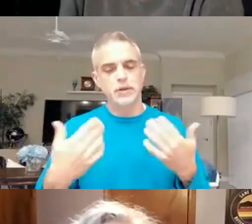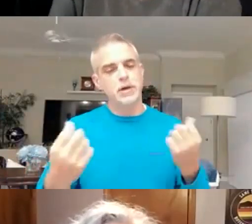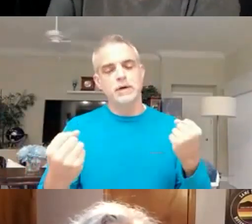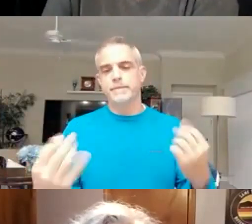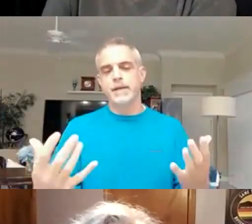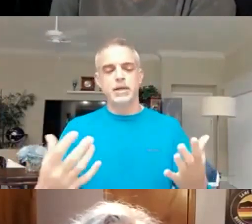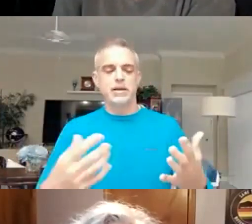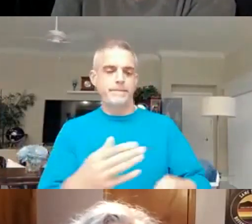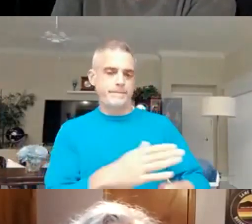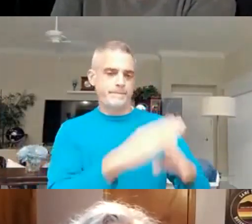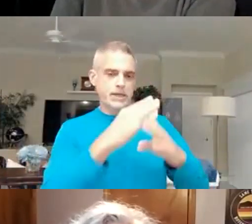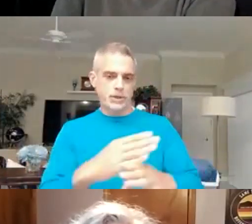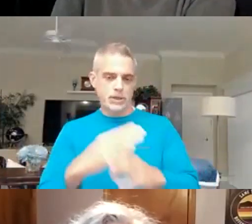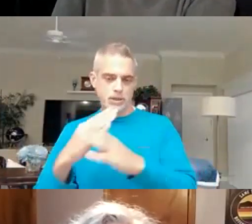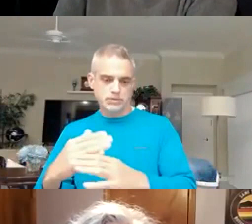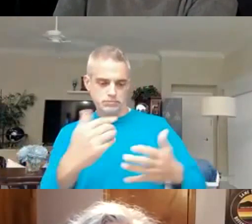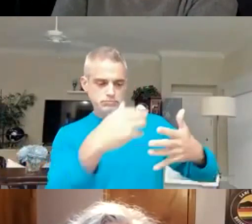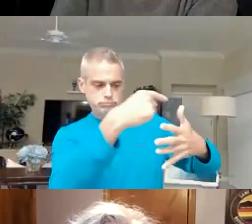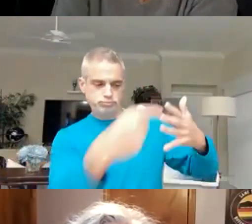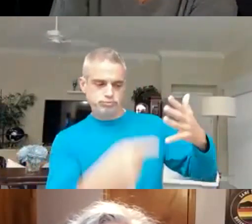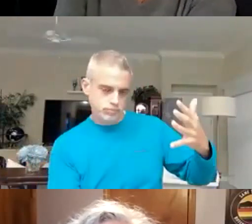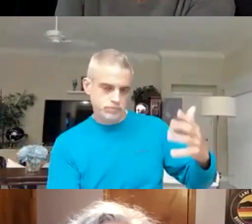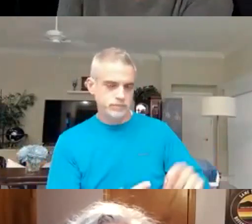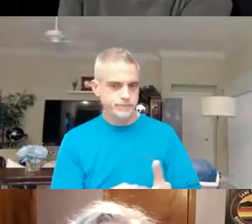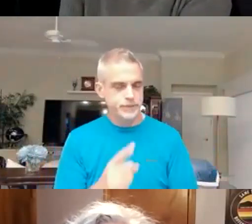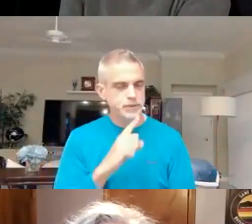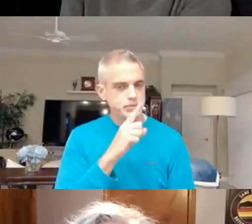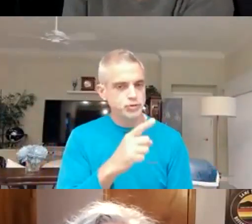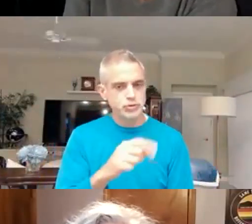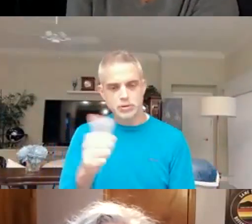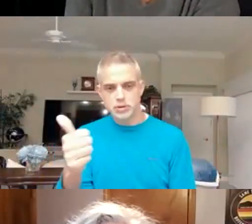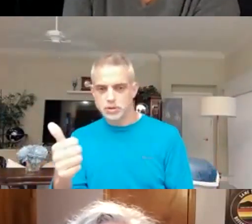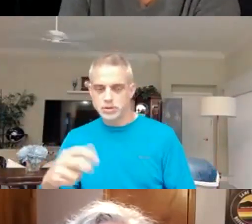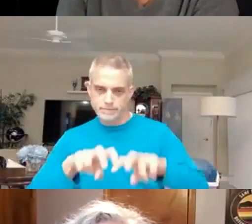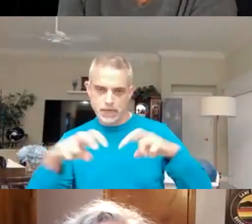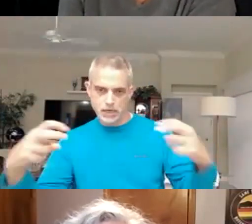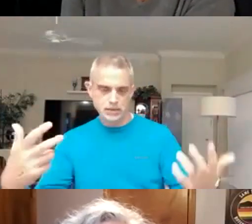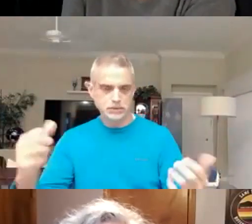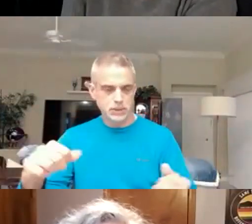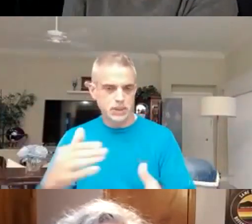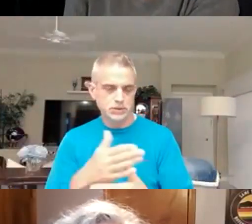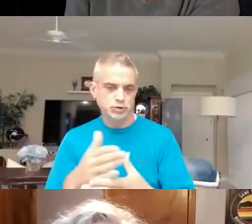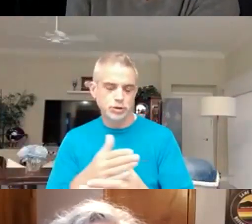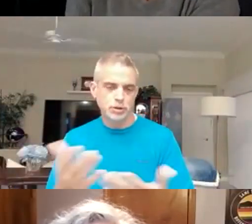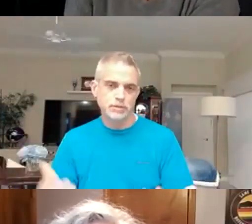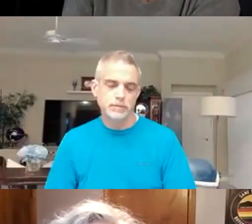So, yeah, we have, I have so many barriers. We could do a whole panel just on that, but really